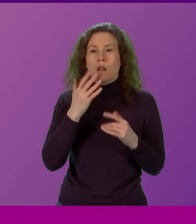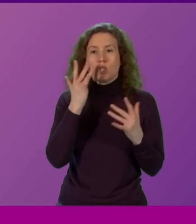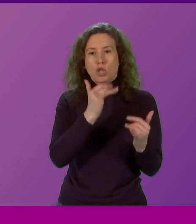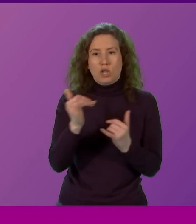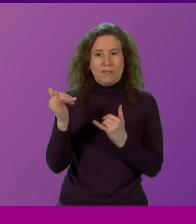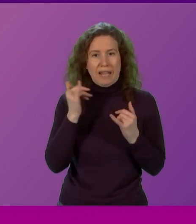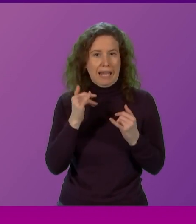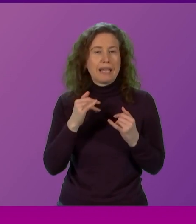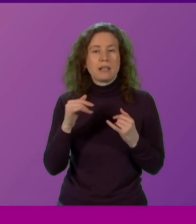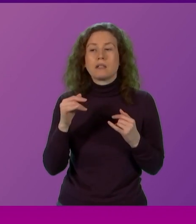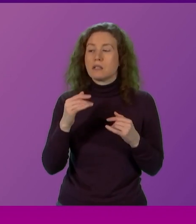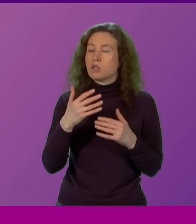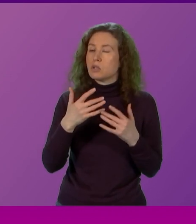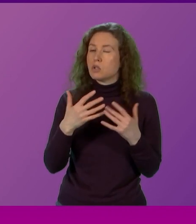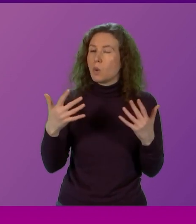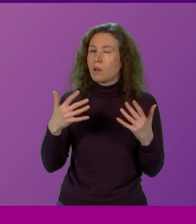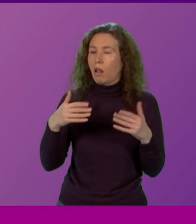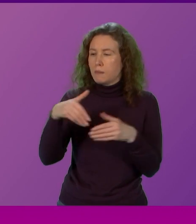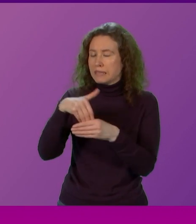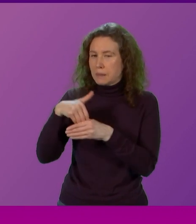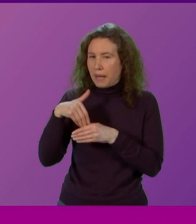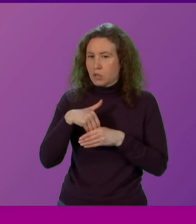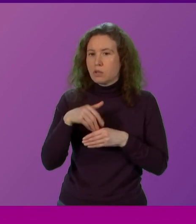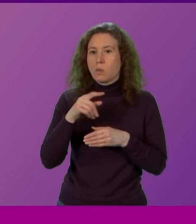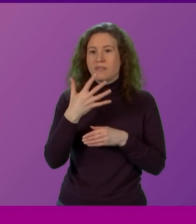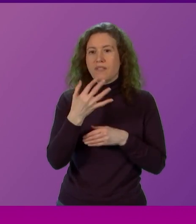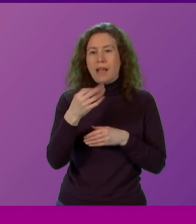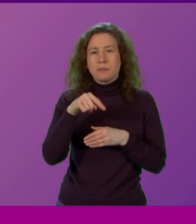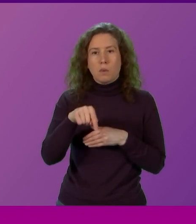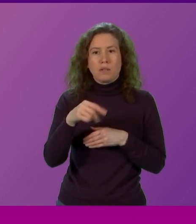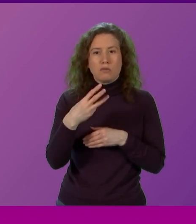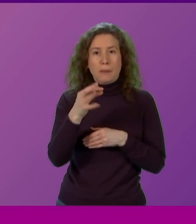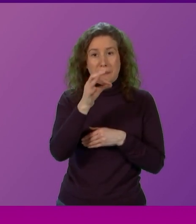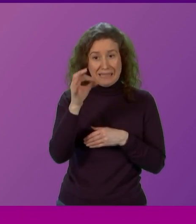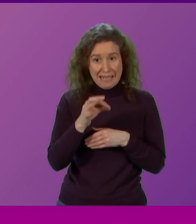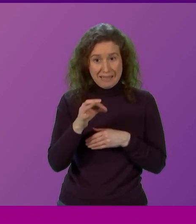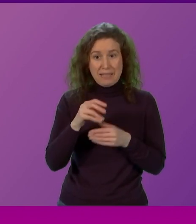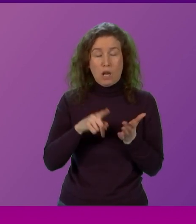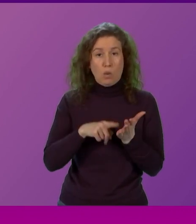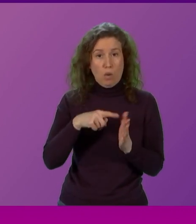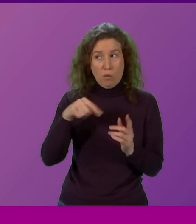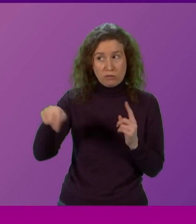The total participation rate for children and young people was 58.3 per cent in the local authorities that took part.